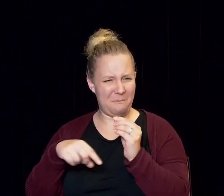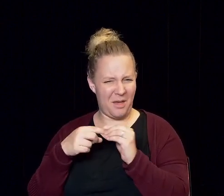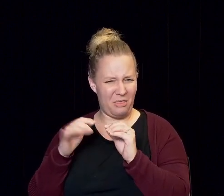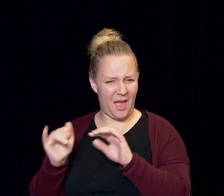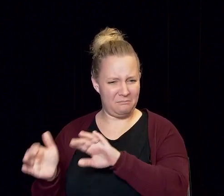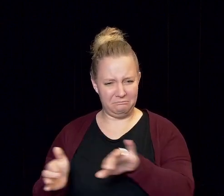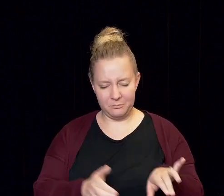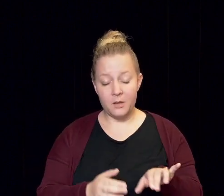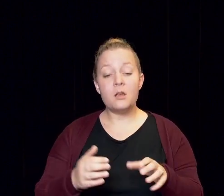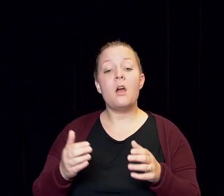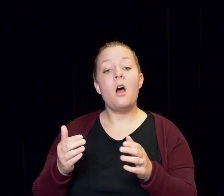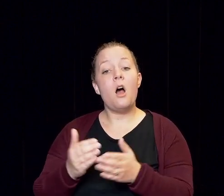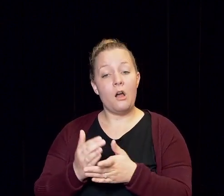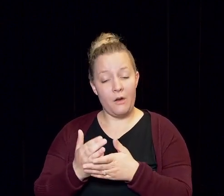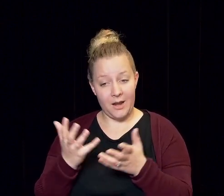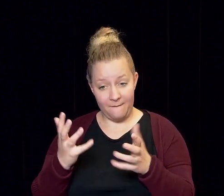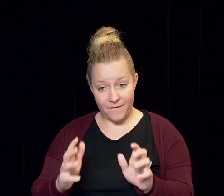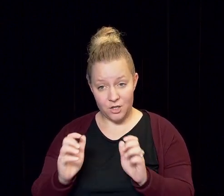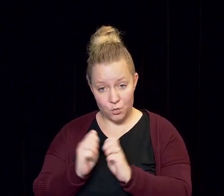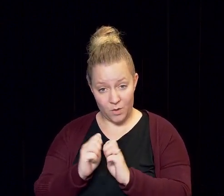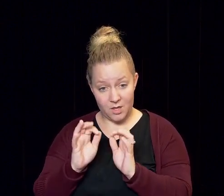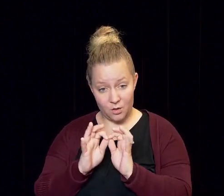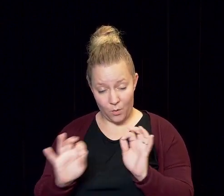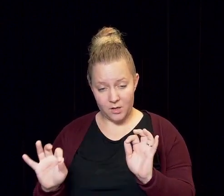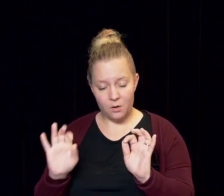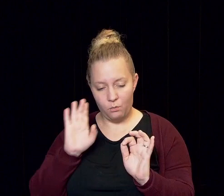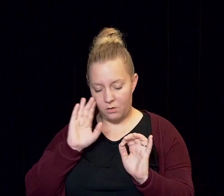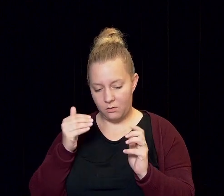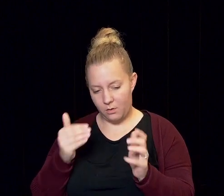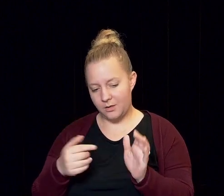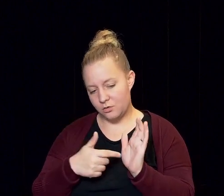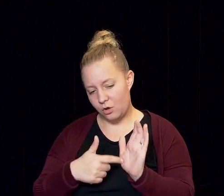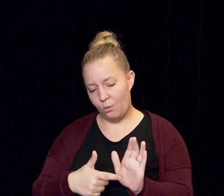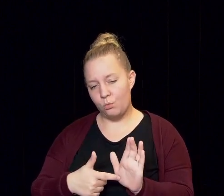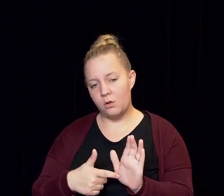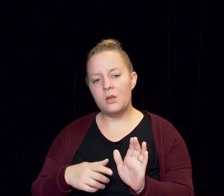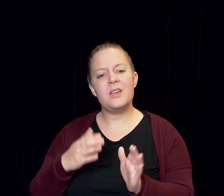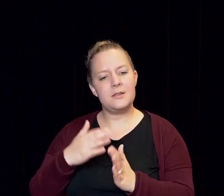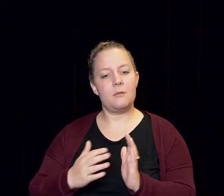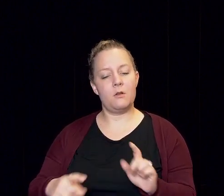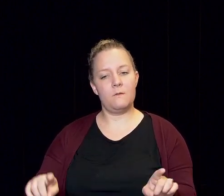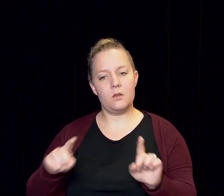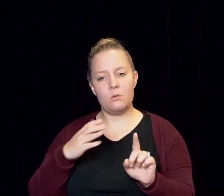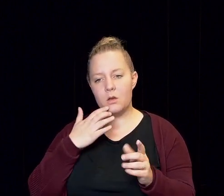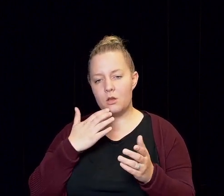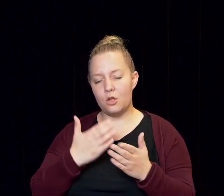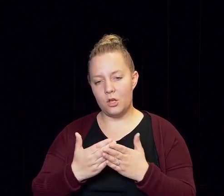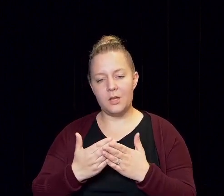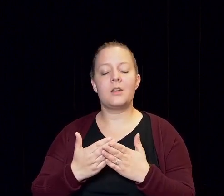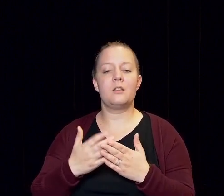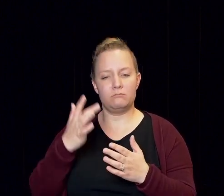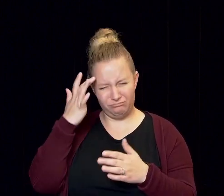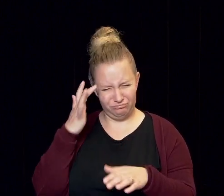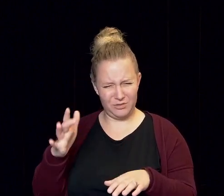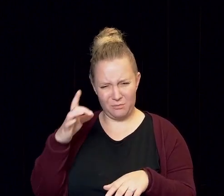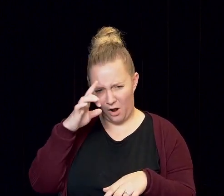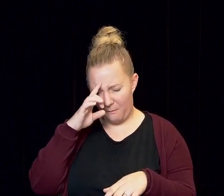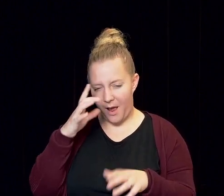All right, to wrap up with this equation, I'm going to go ahead and show you this because some of you are really good and have good inquisitive minds wanting to look ahead at things. But, I want to